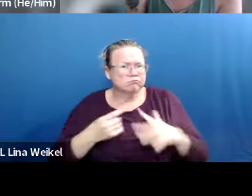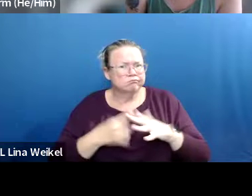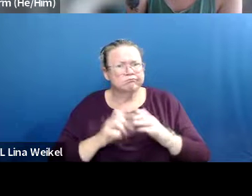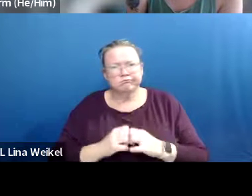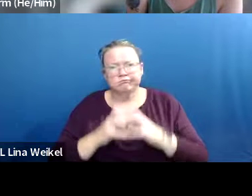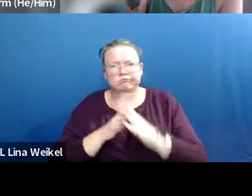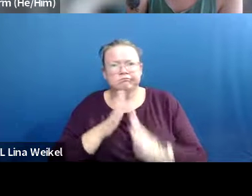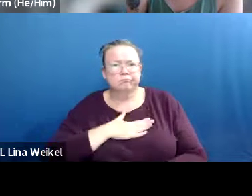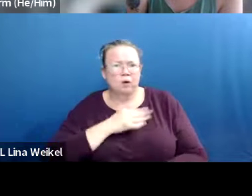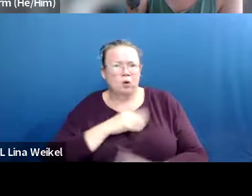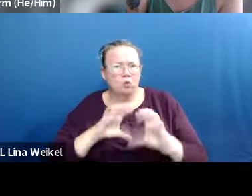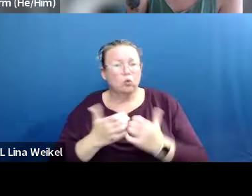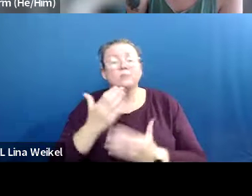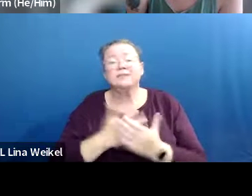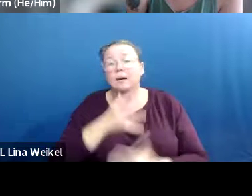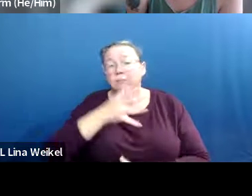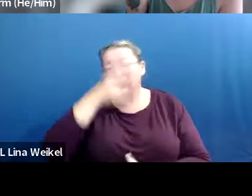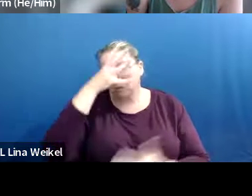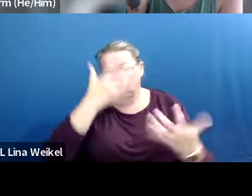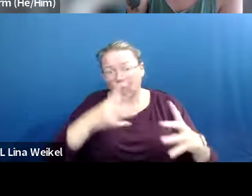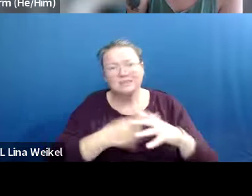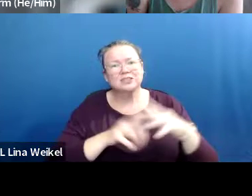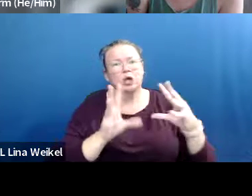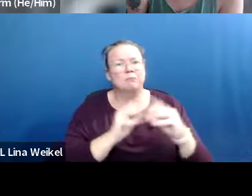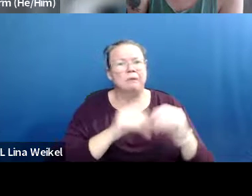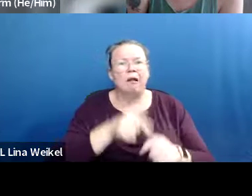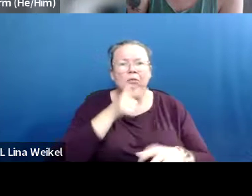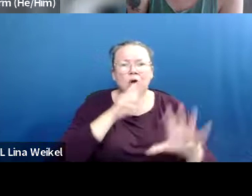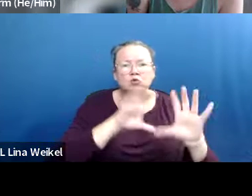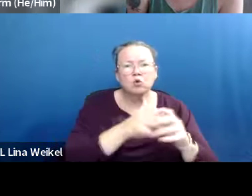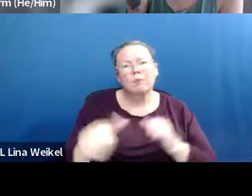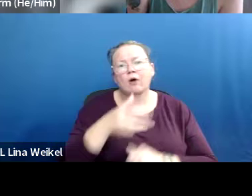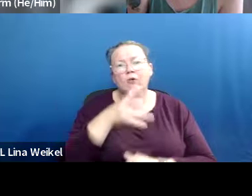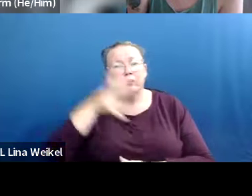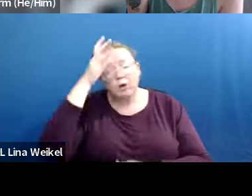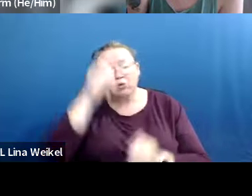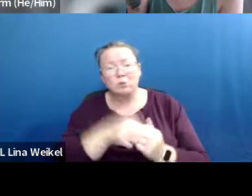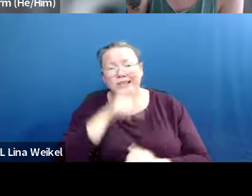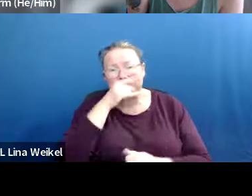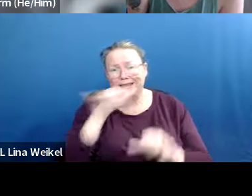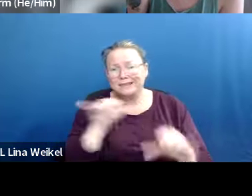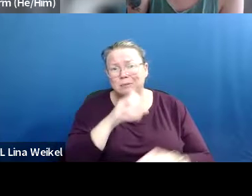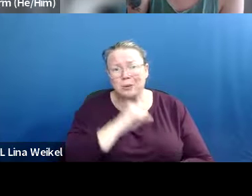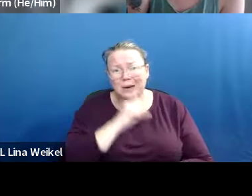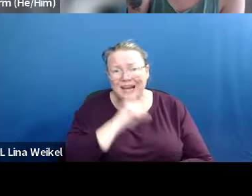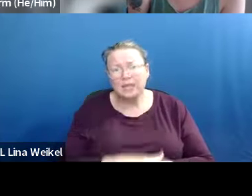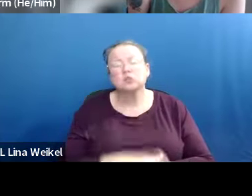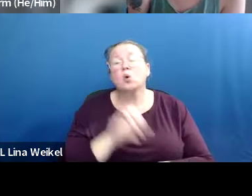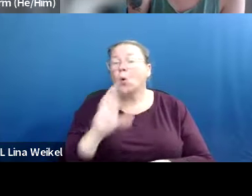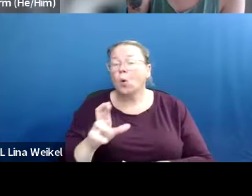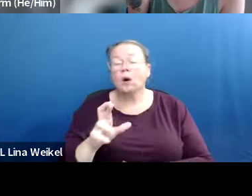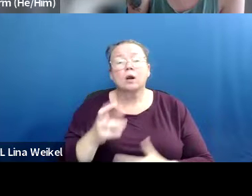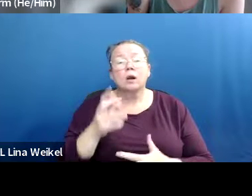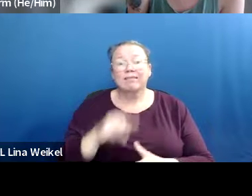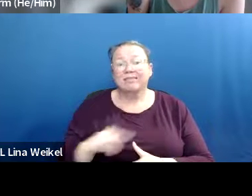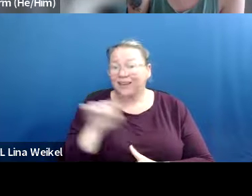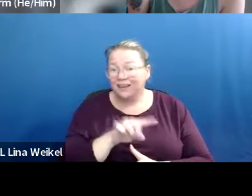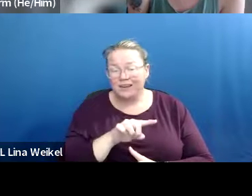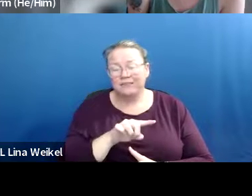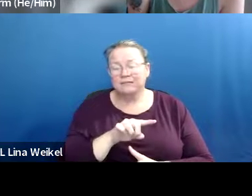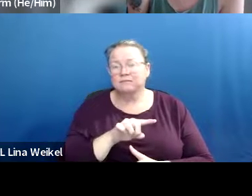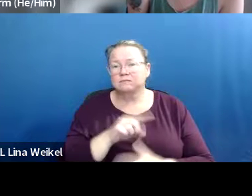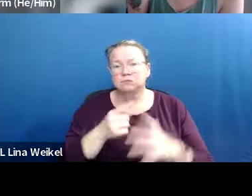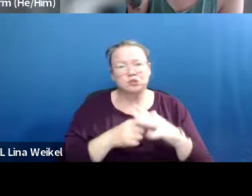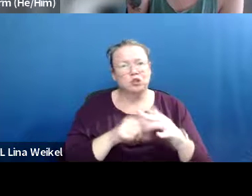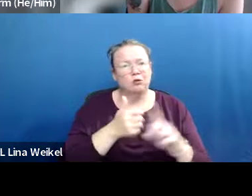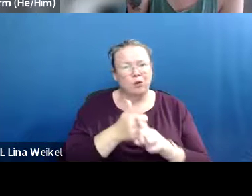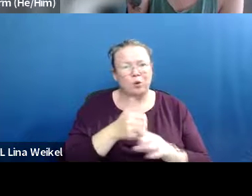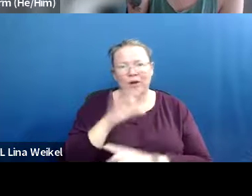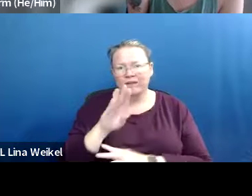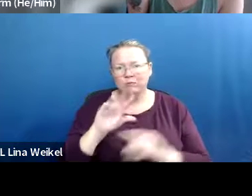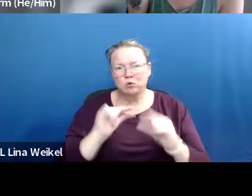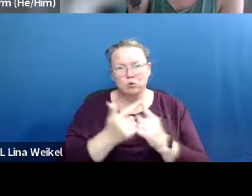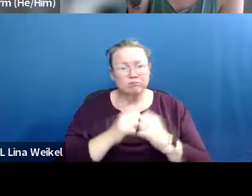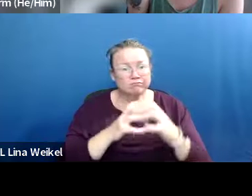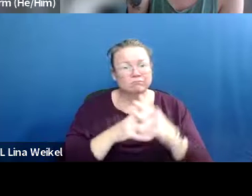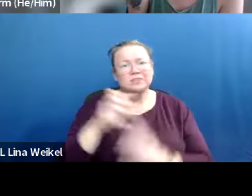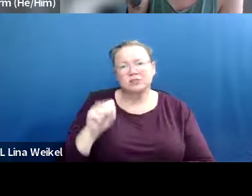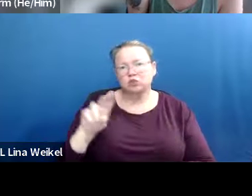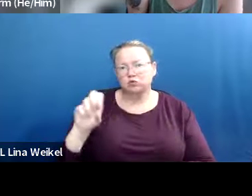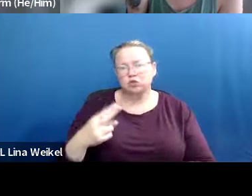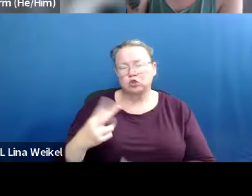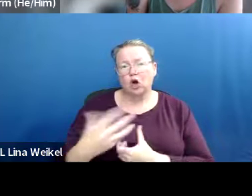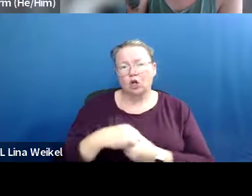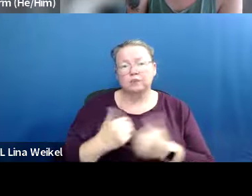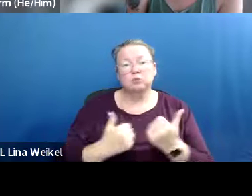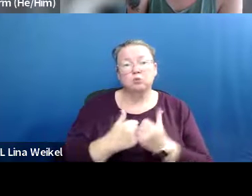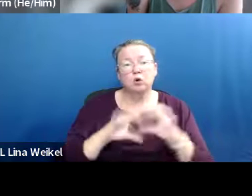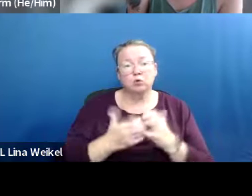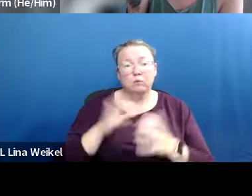Kayla Robertson: So some of these parents have already started meeting at lunch groups with other parents, with kids that are in their similar age group. Or they've started their own Facebook groups. We have a Southern Utah autism support group on Facebook down here, I think.